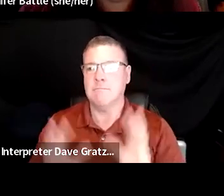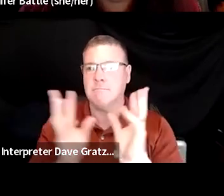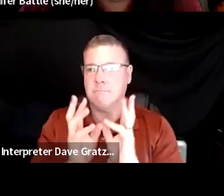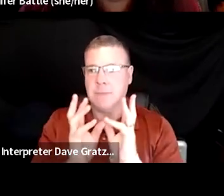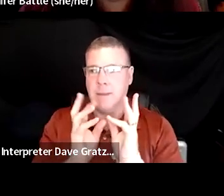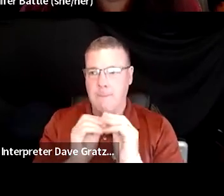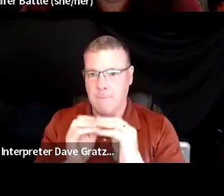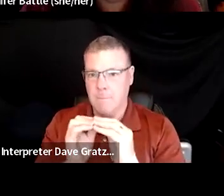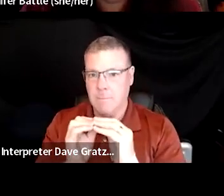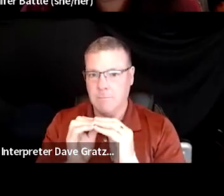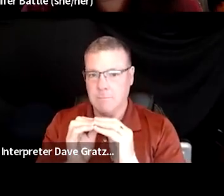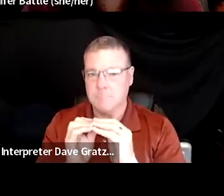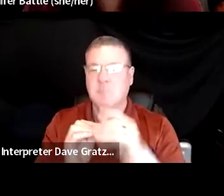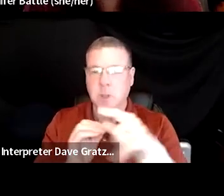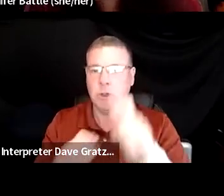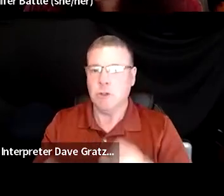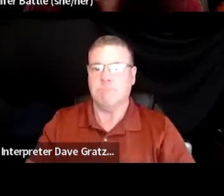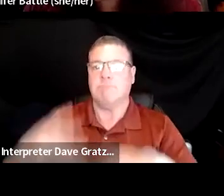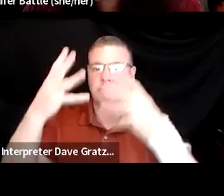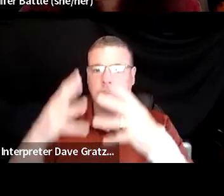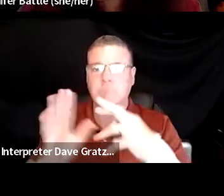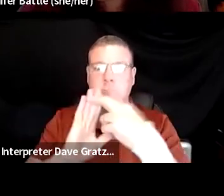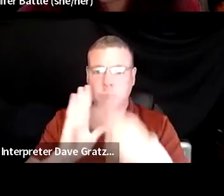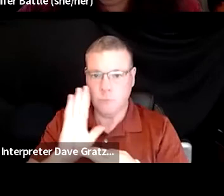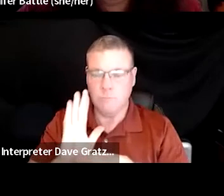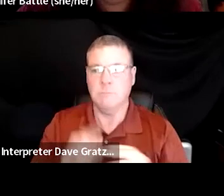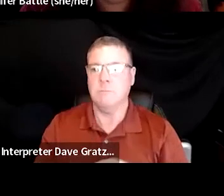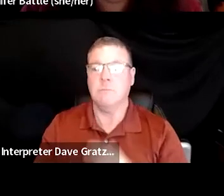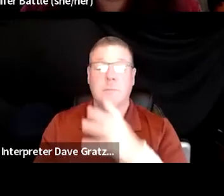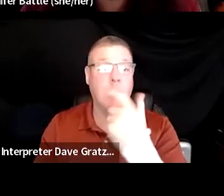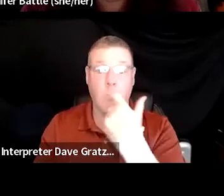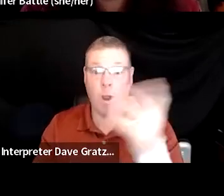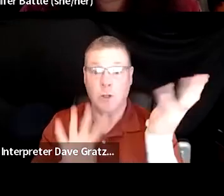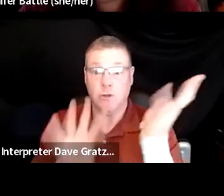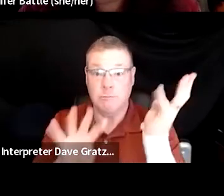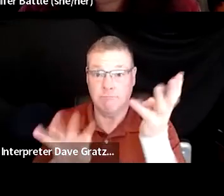just look it up online and you'll be able to find it. You can register and watch it stream live.